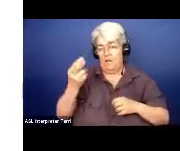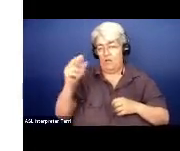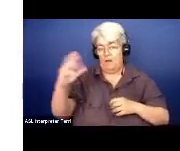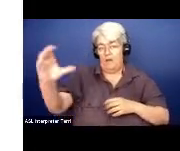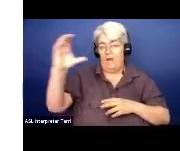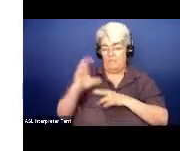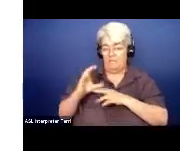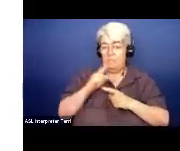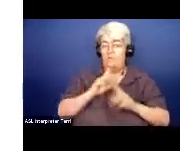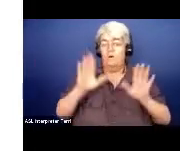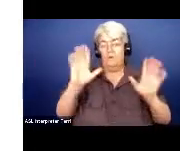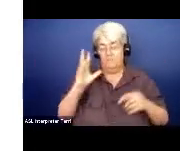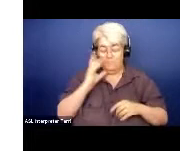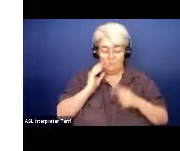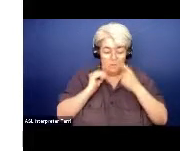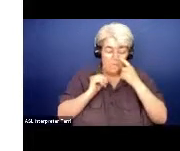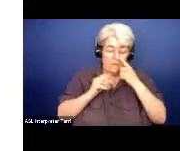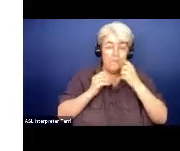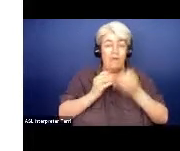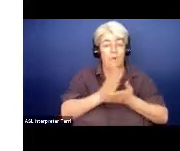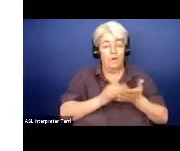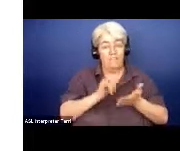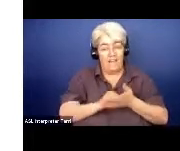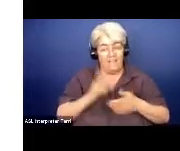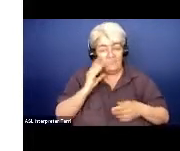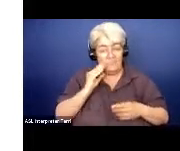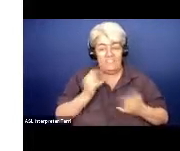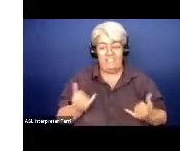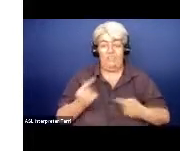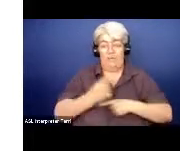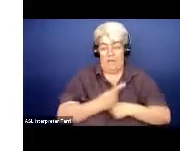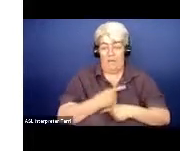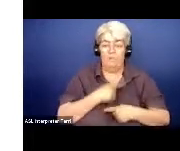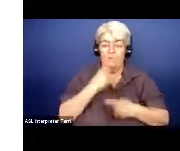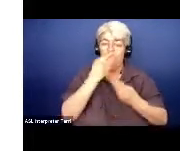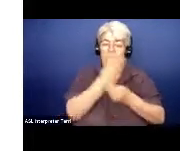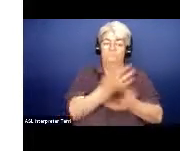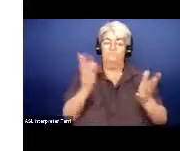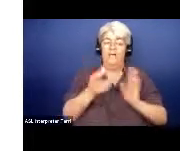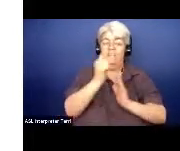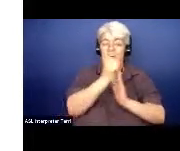Part of that experience is what's coming to you today. I'm going to give you an overview to the agenda and hand off to